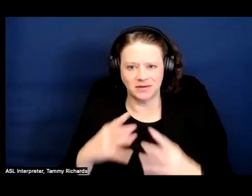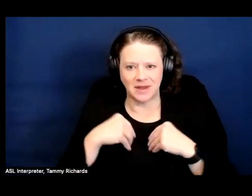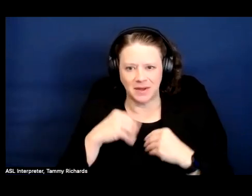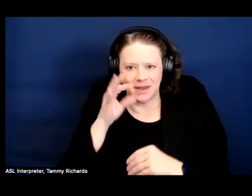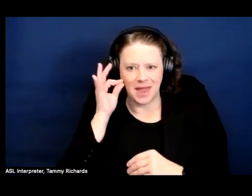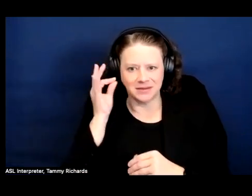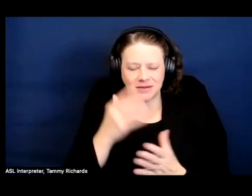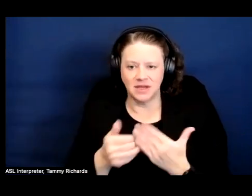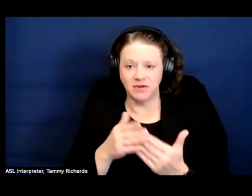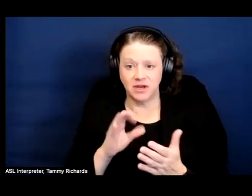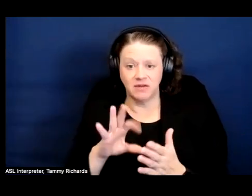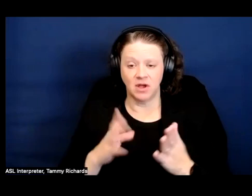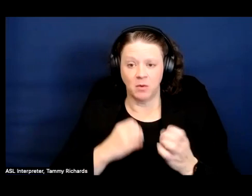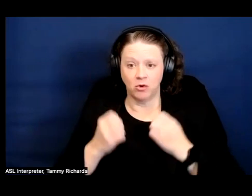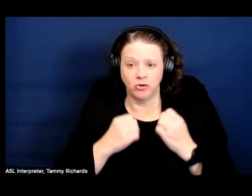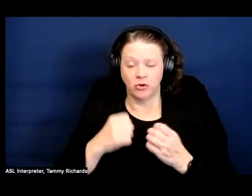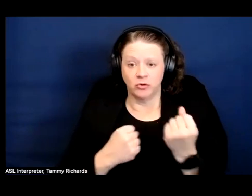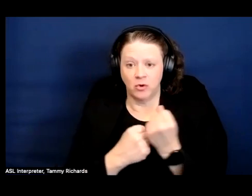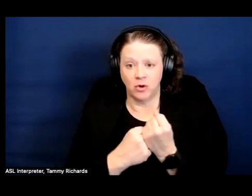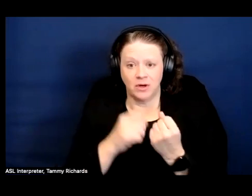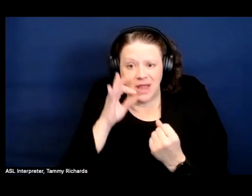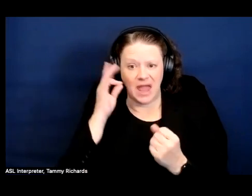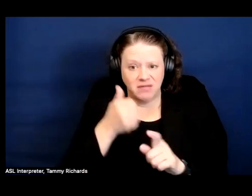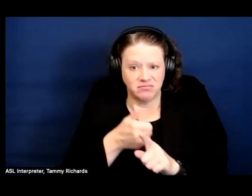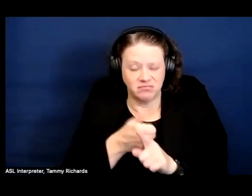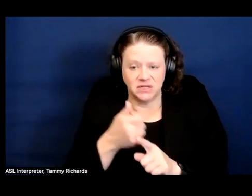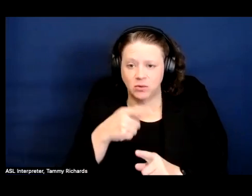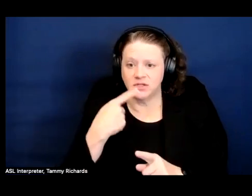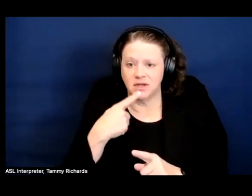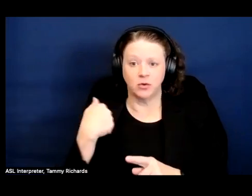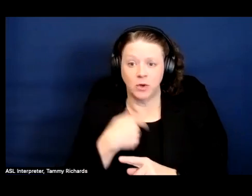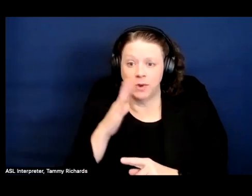Also prohibited, when it comes to financial or income standards.